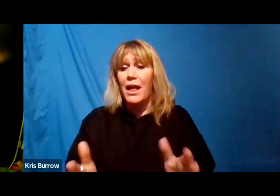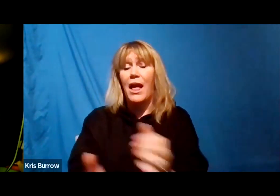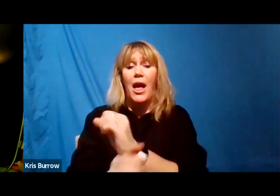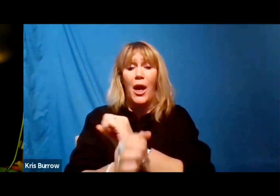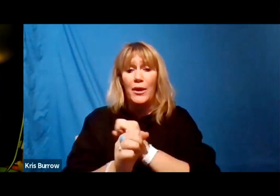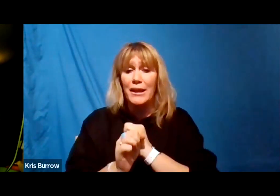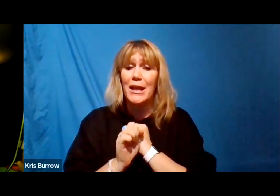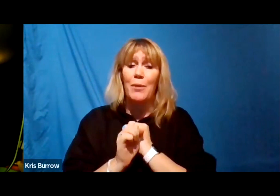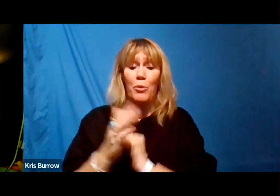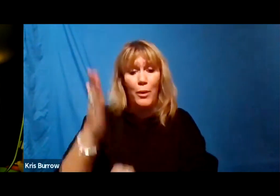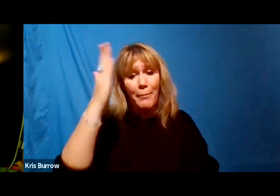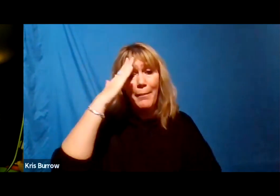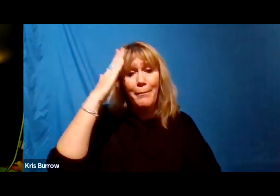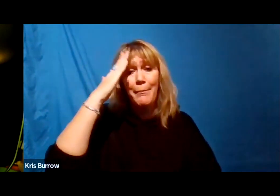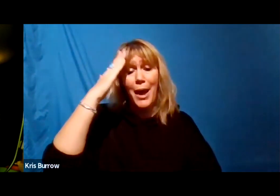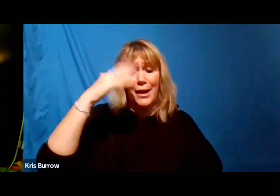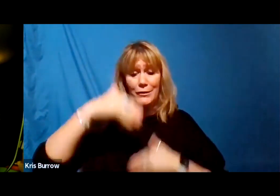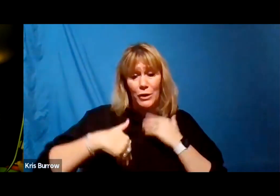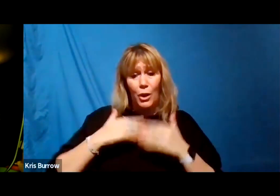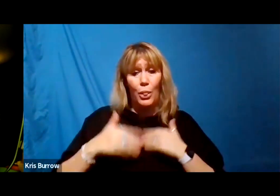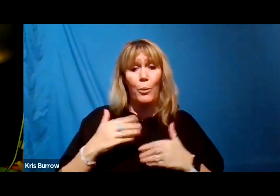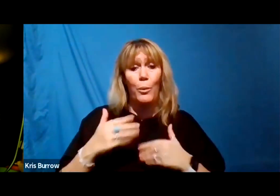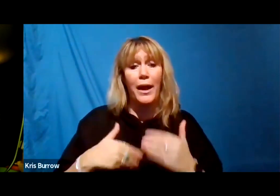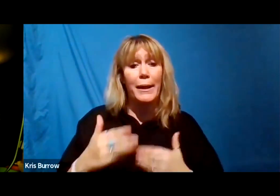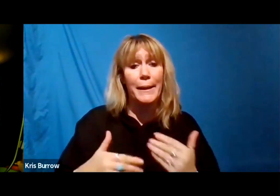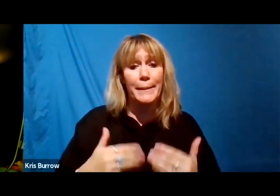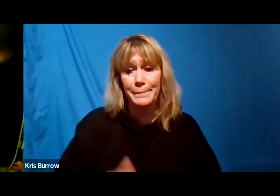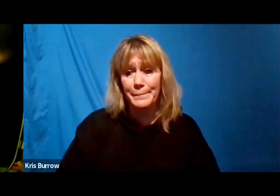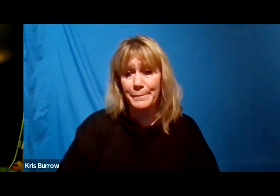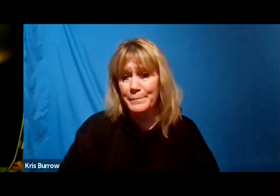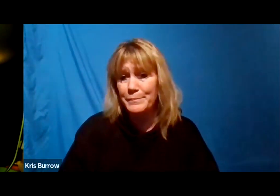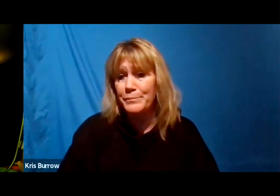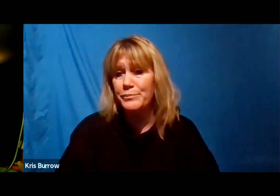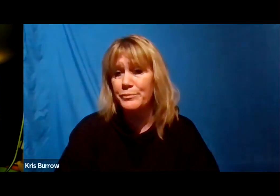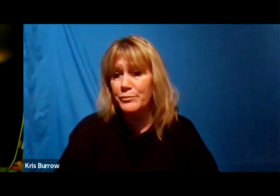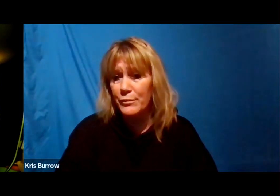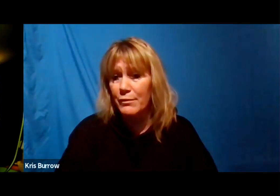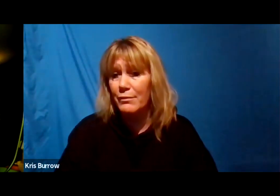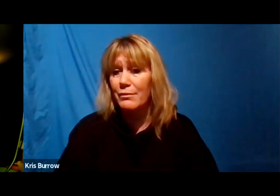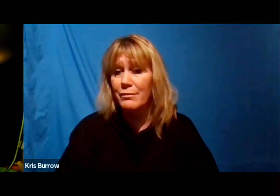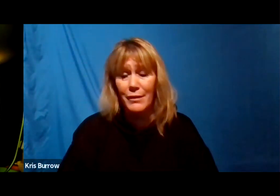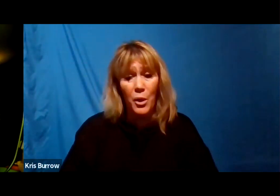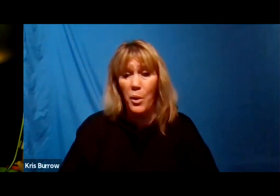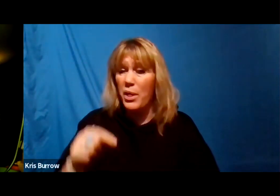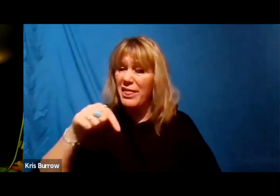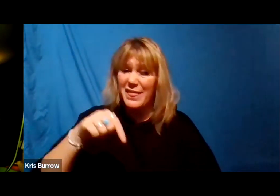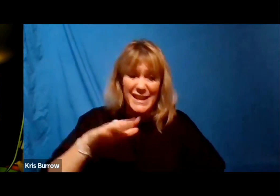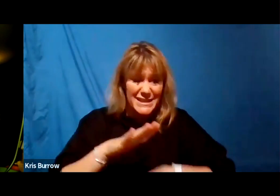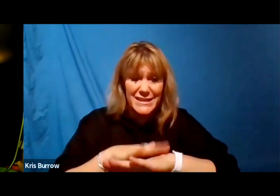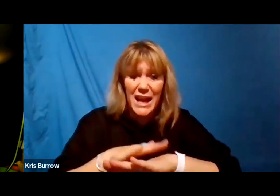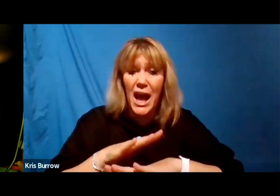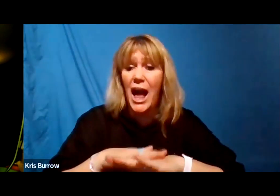By the time that I've grown up, I'll have stopped giving a